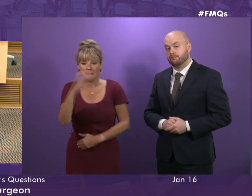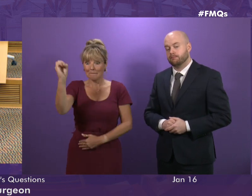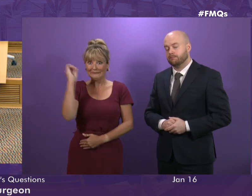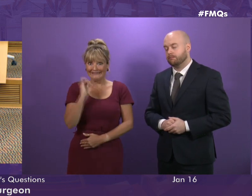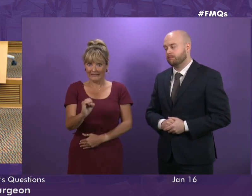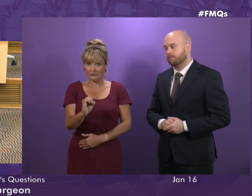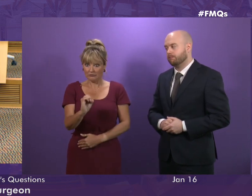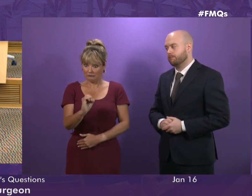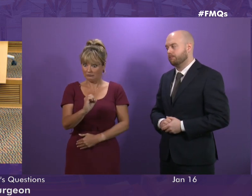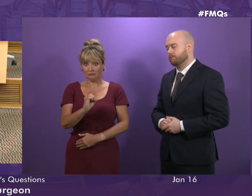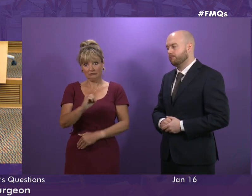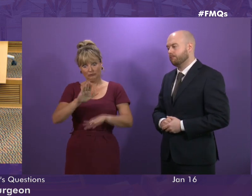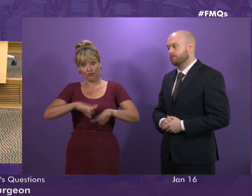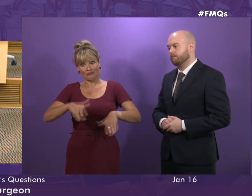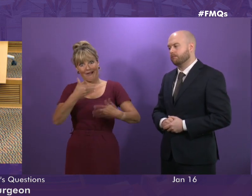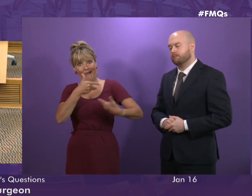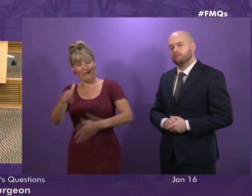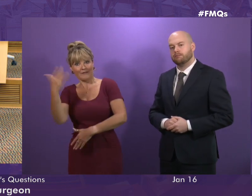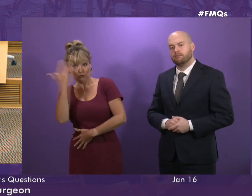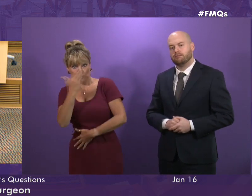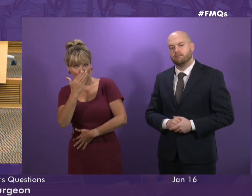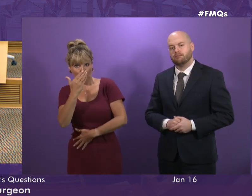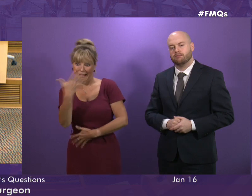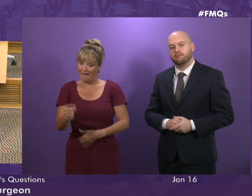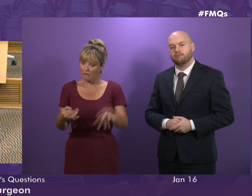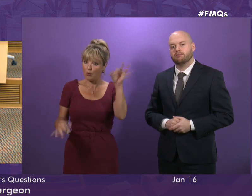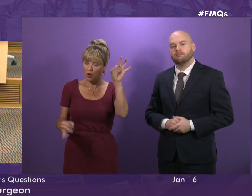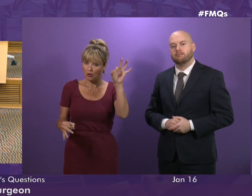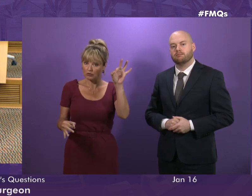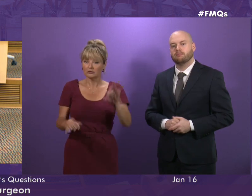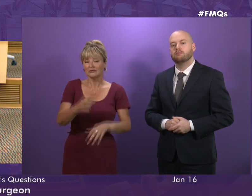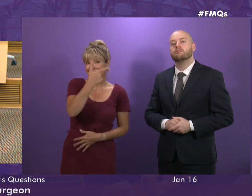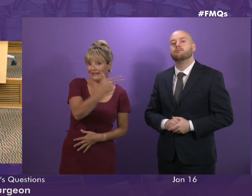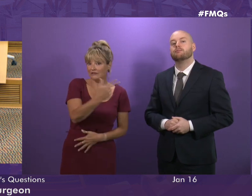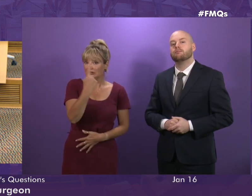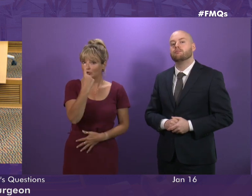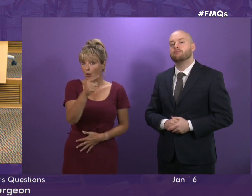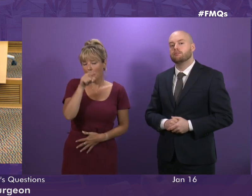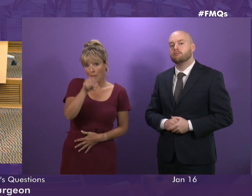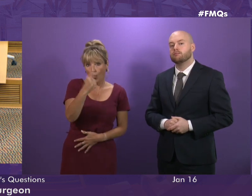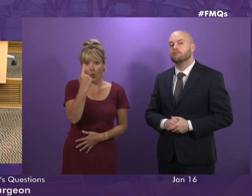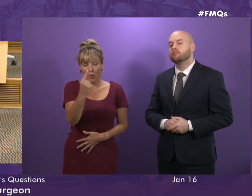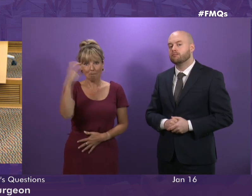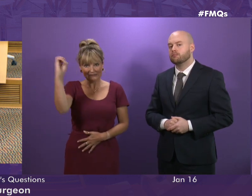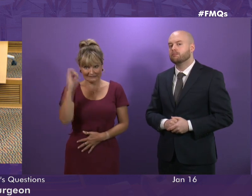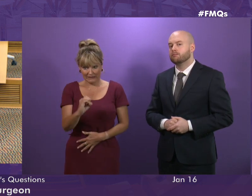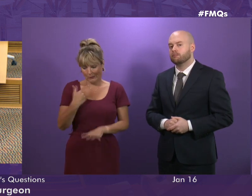leavers getting a level 5 qualification was 71.1 per cent. In the most recent year for